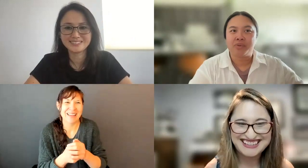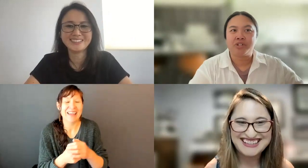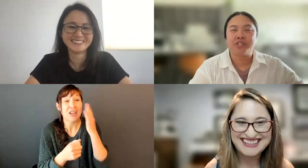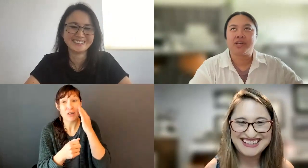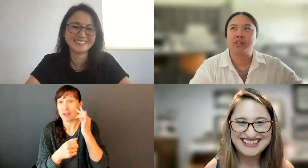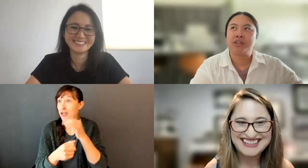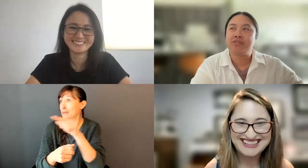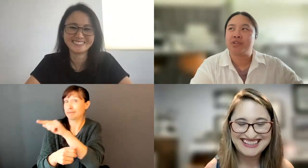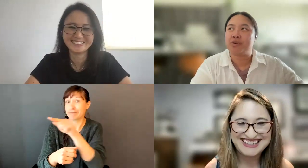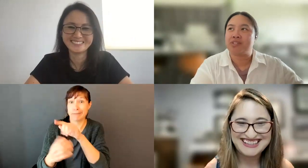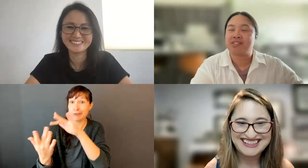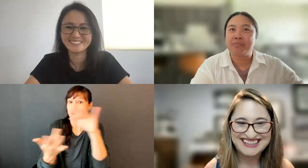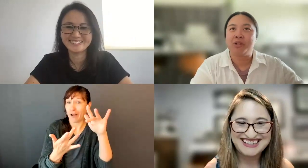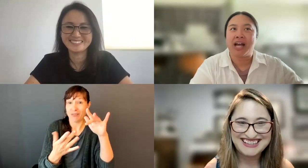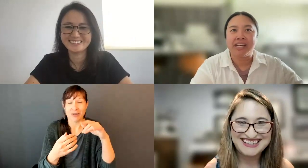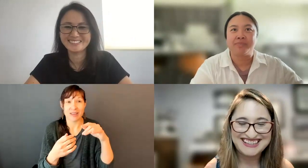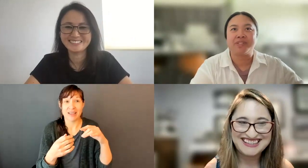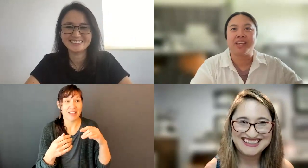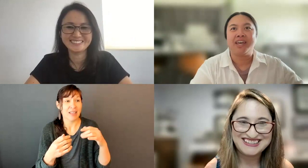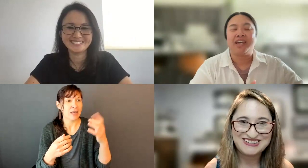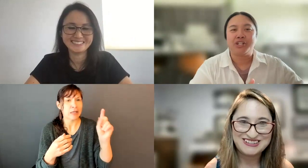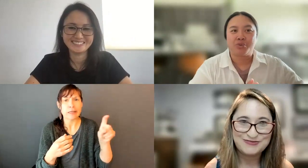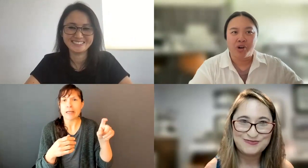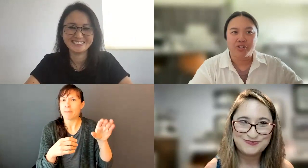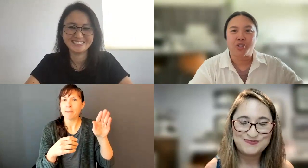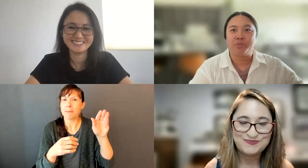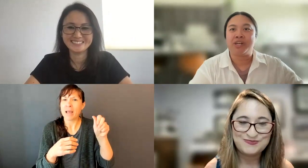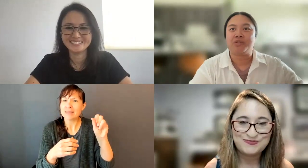or just are looking for those staple items in your wardrobe